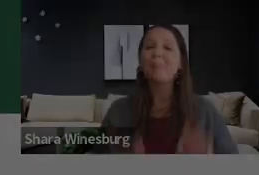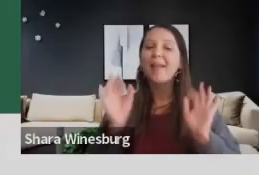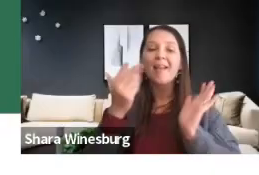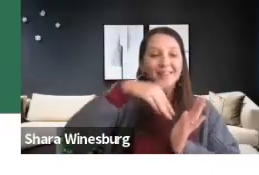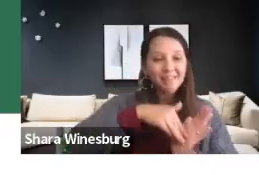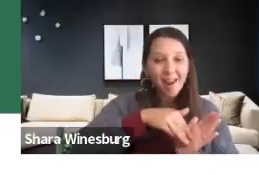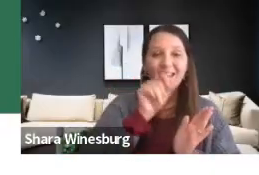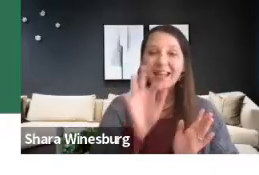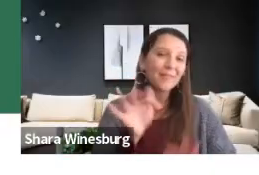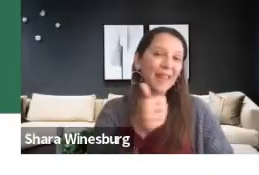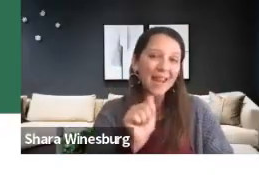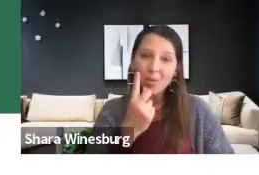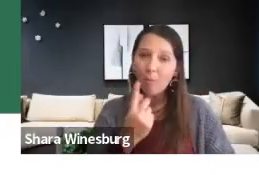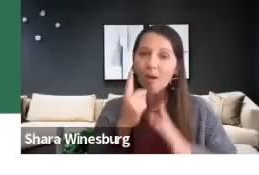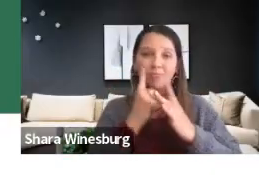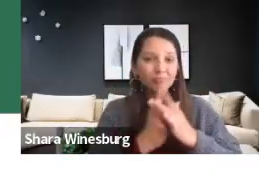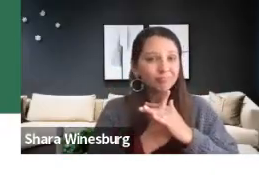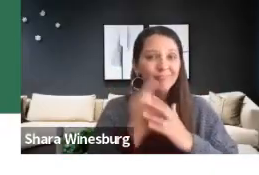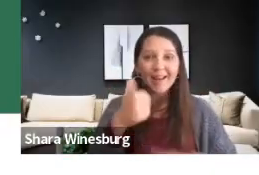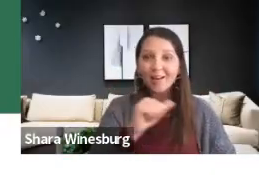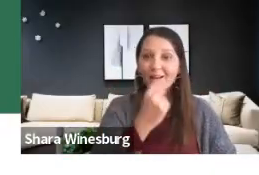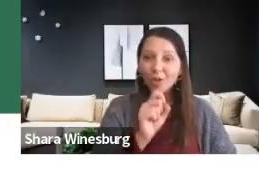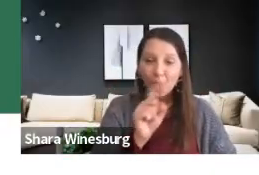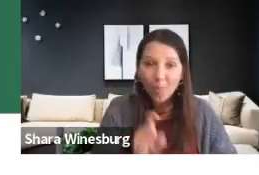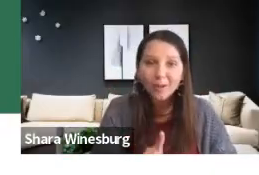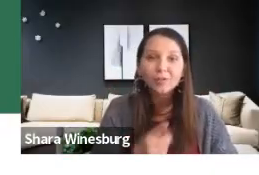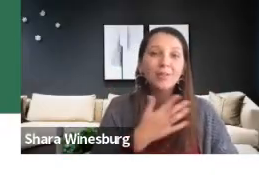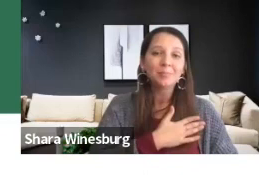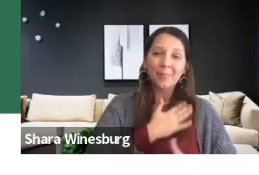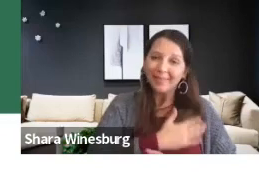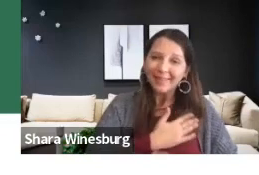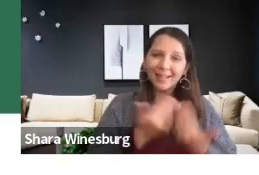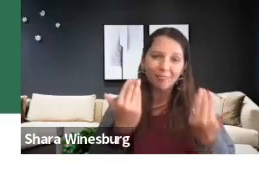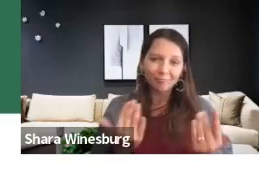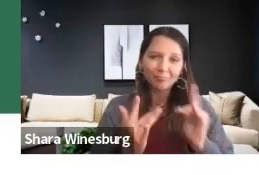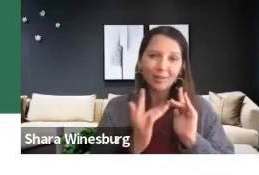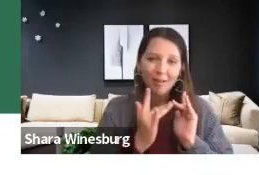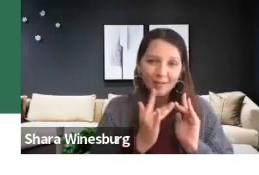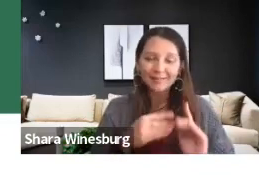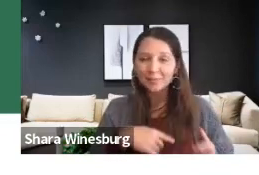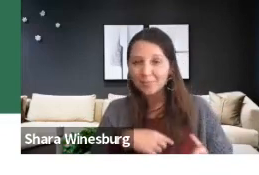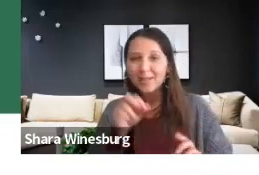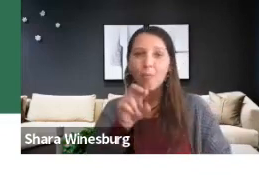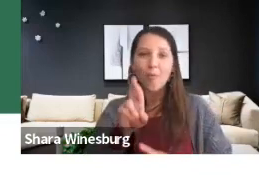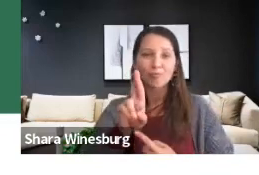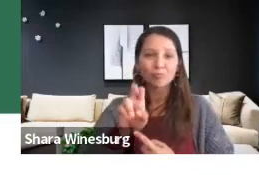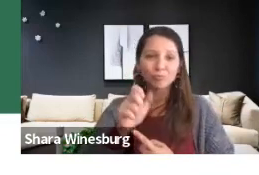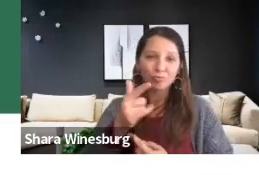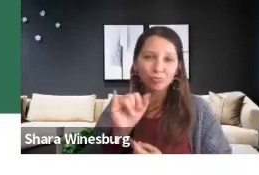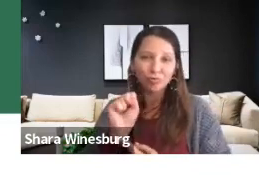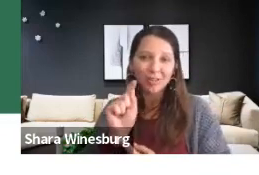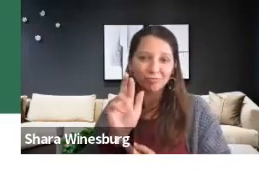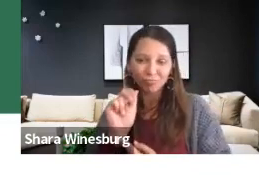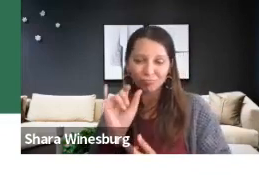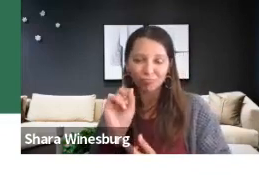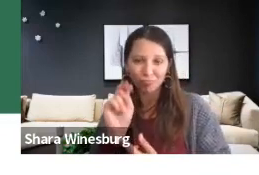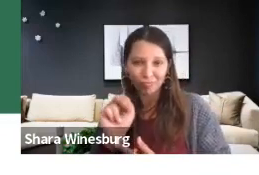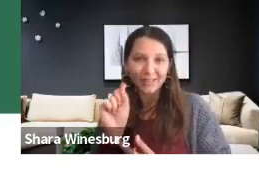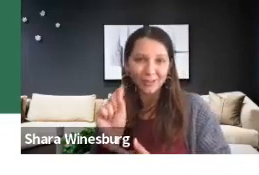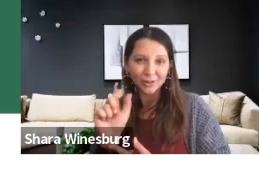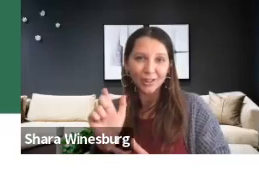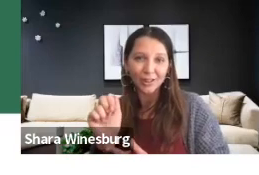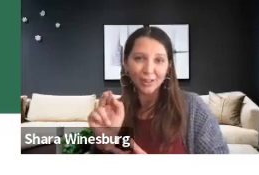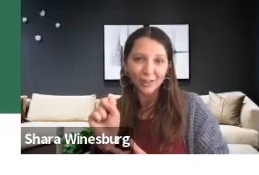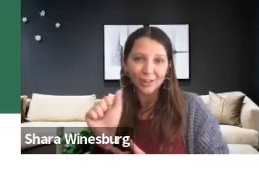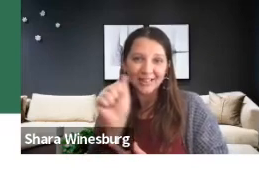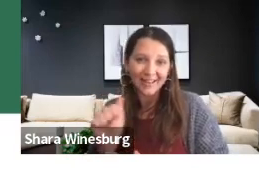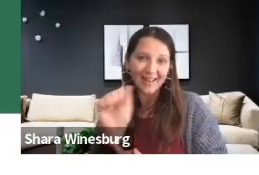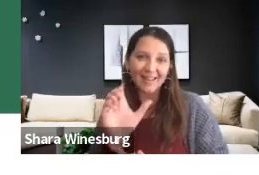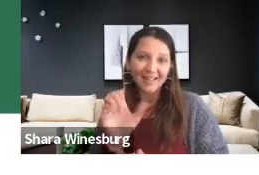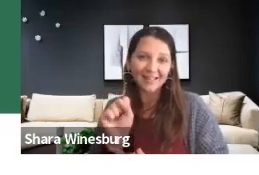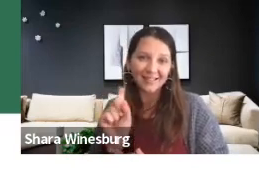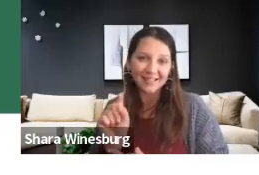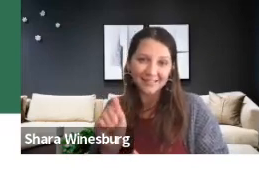If you do have questions that come to mind later, please get in touch with us.